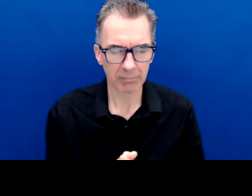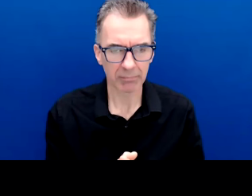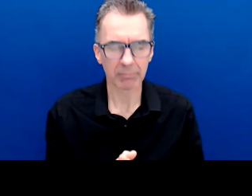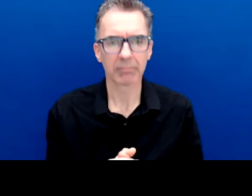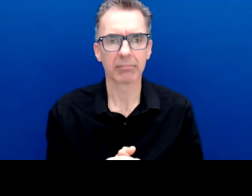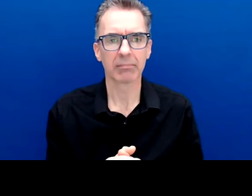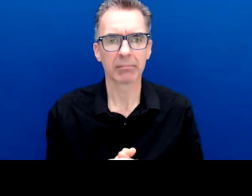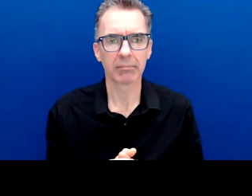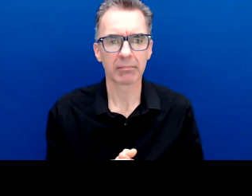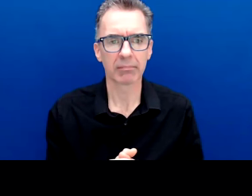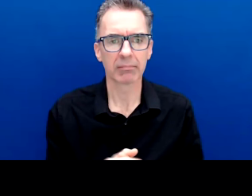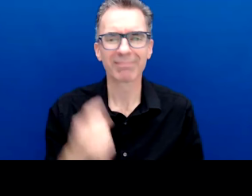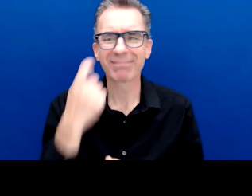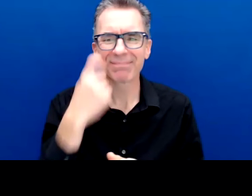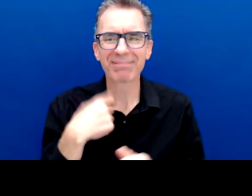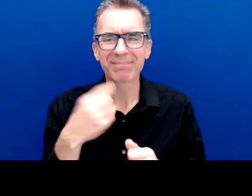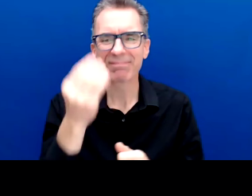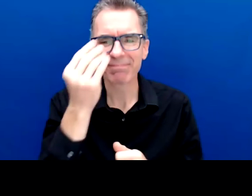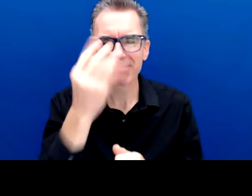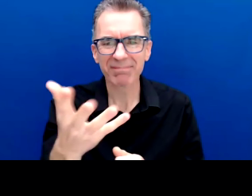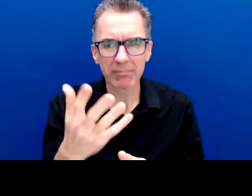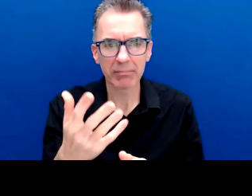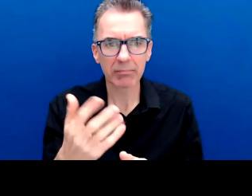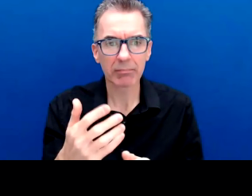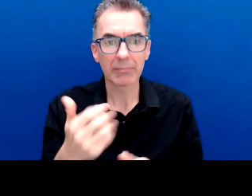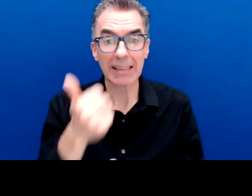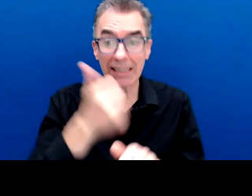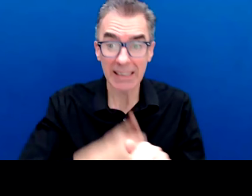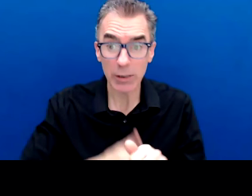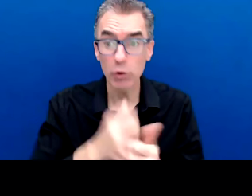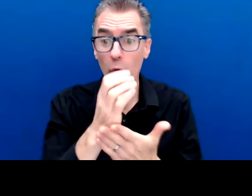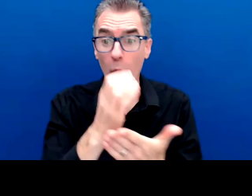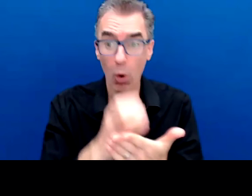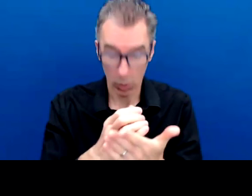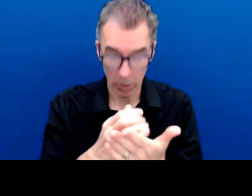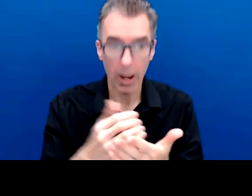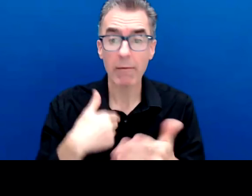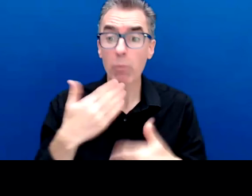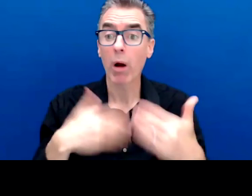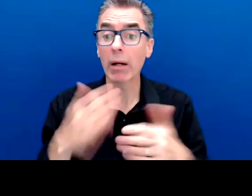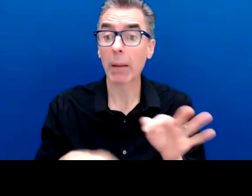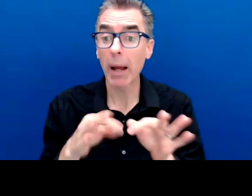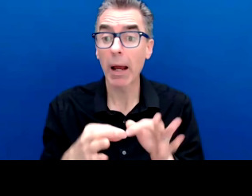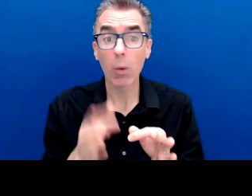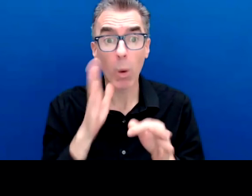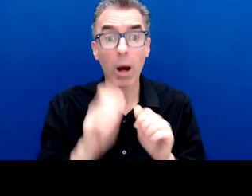that we're going to only send one progress update per course. The idea is we're going to time that to be